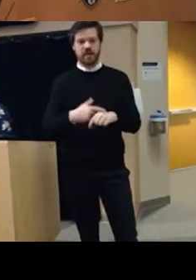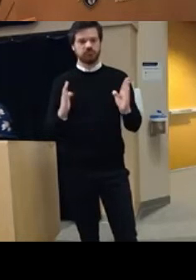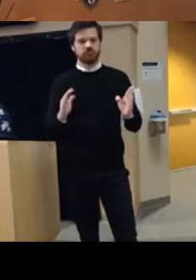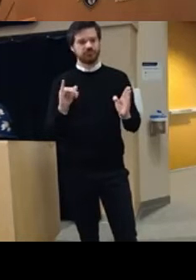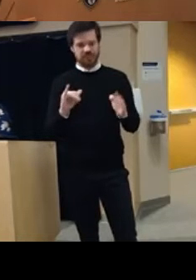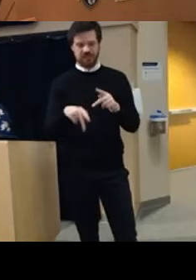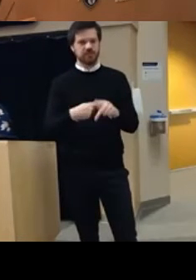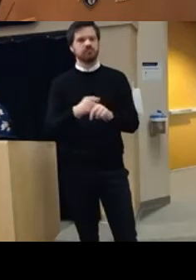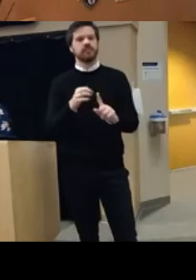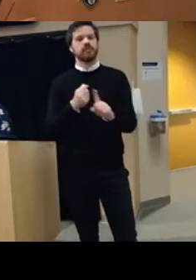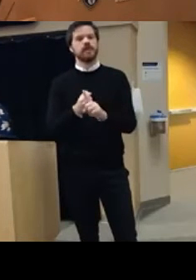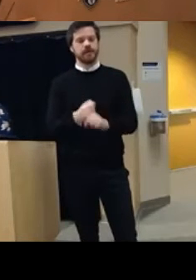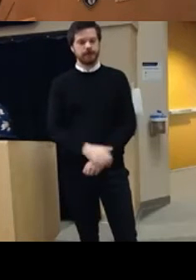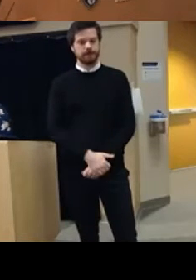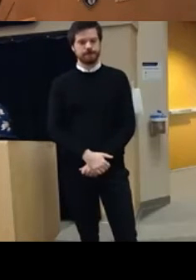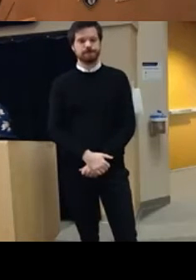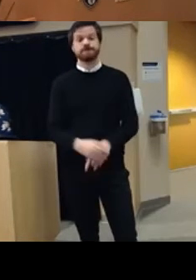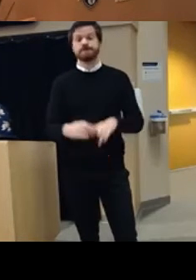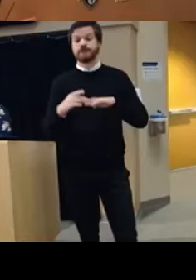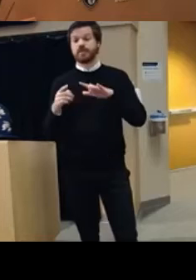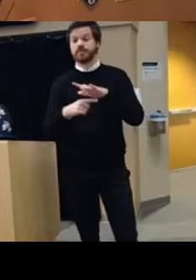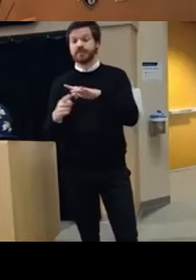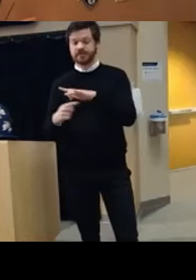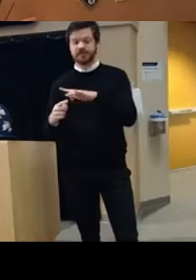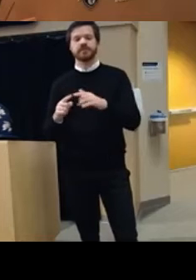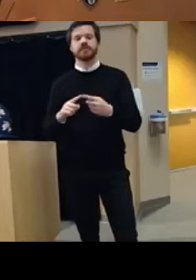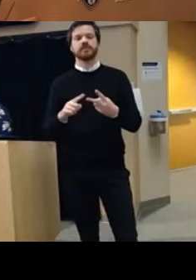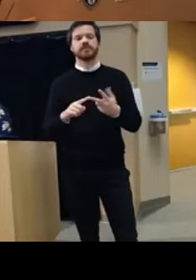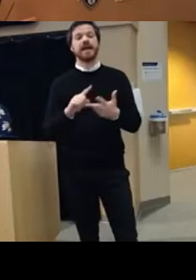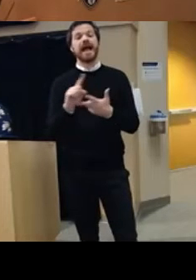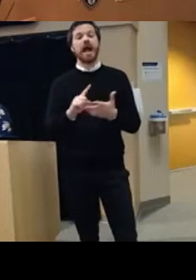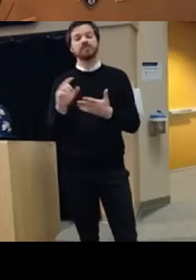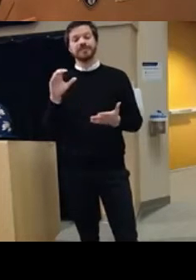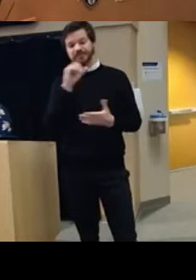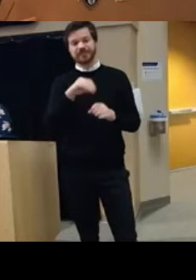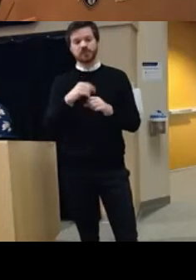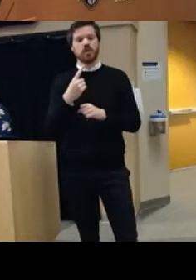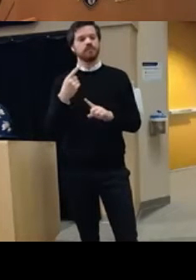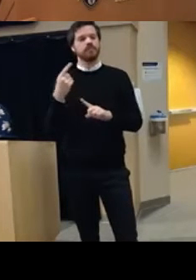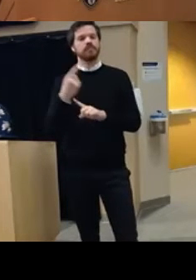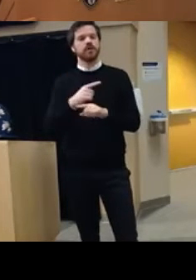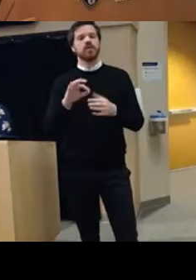able to have work absenteeism um hours missed from work during the past month due to personal concern